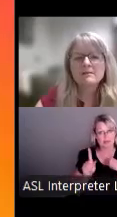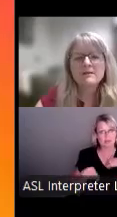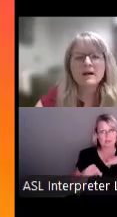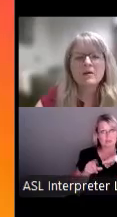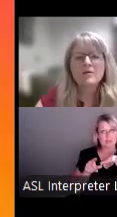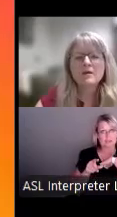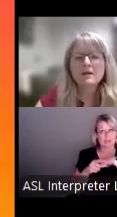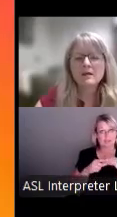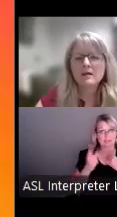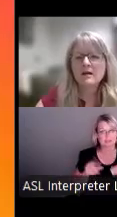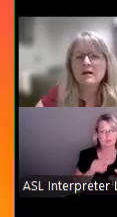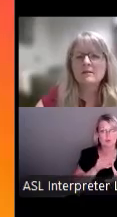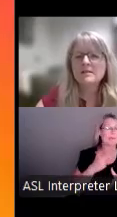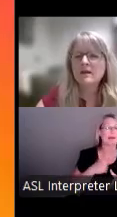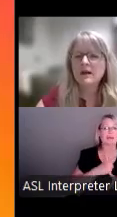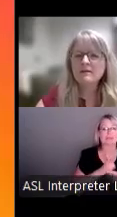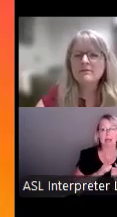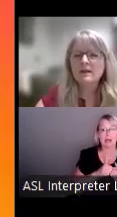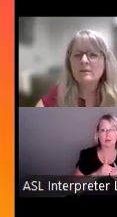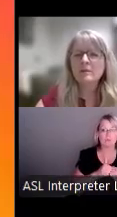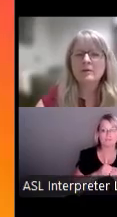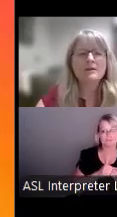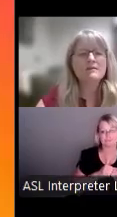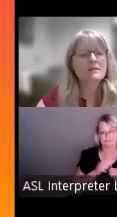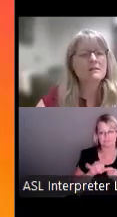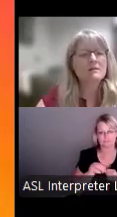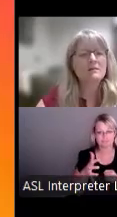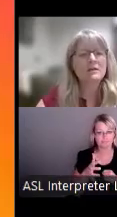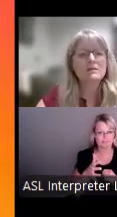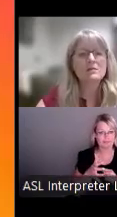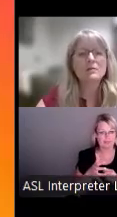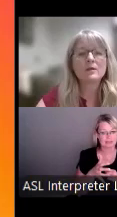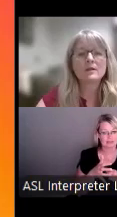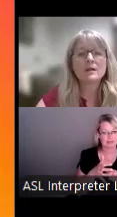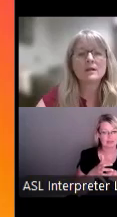us of how it's kind of like a primitive system is really